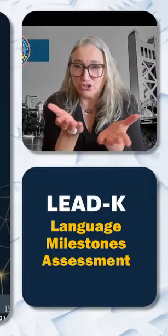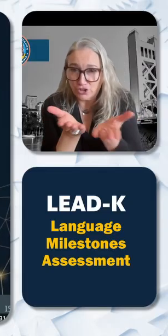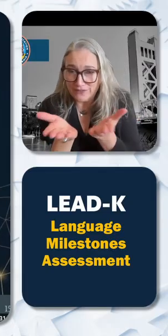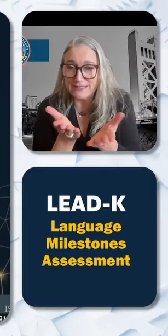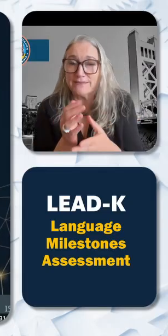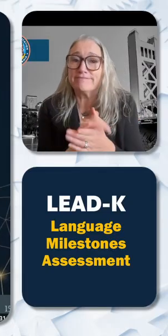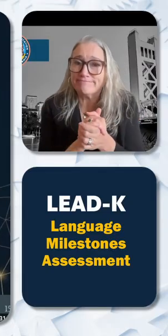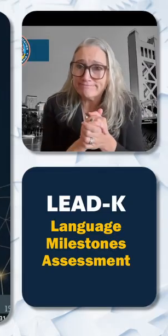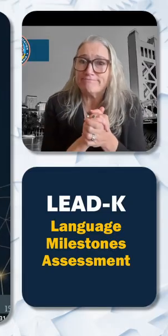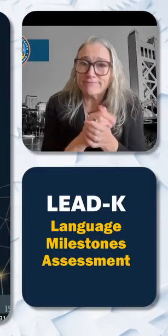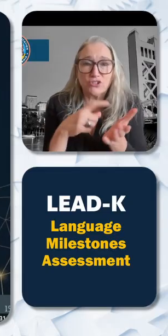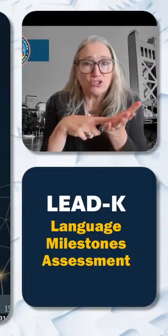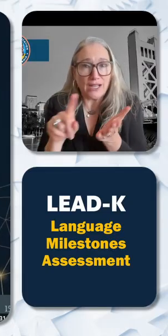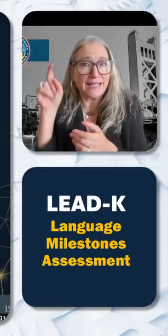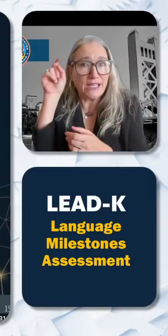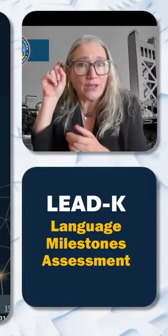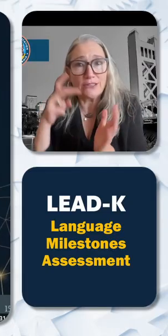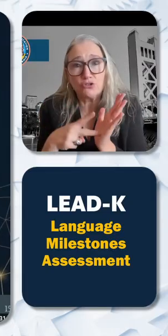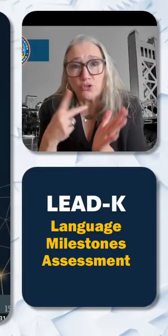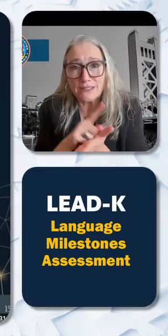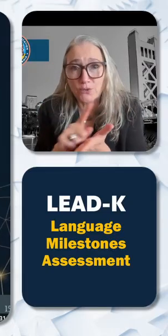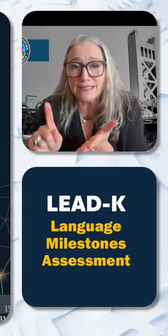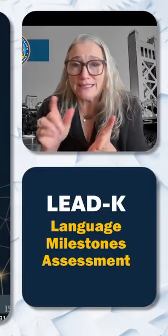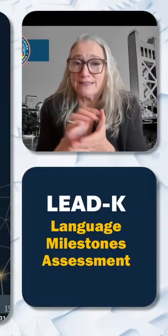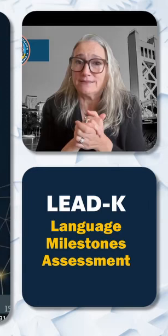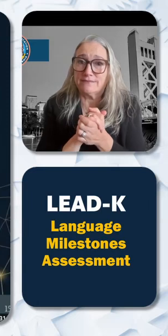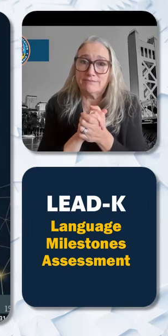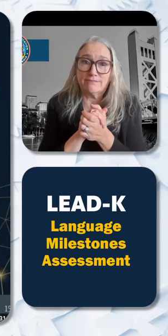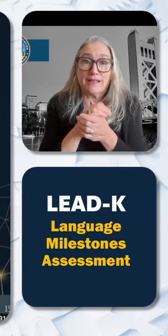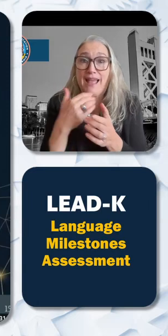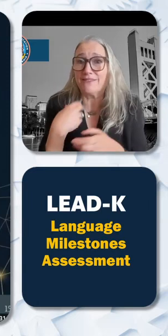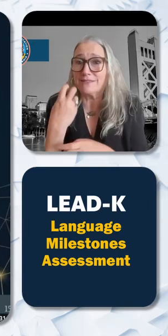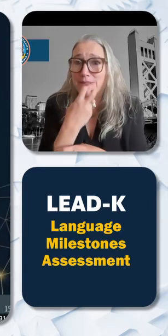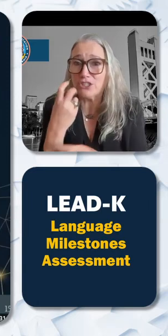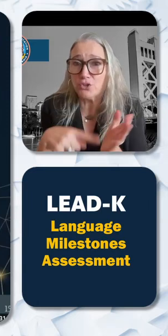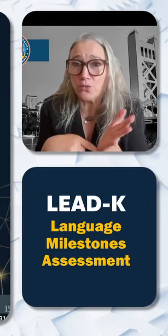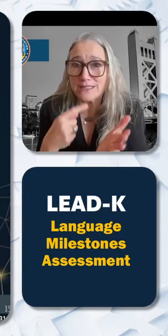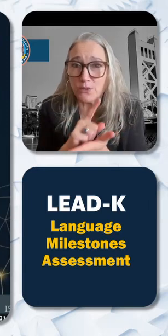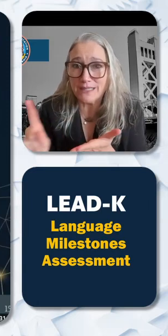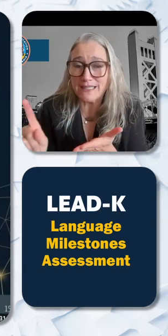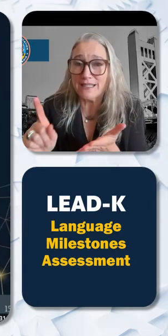passed, they typically would focus on language domains. Checking to make sure the hearing aids work